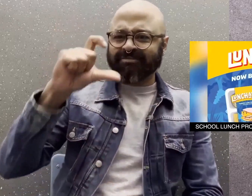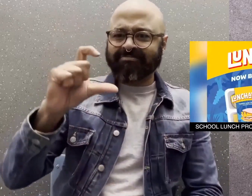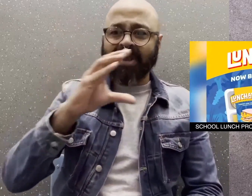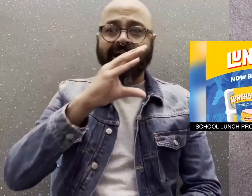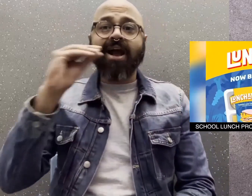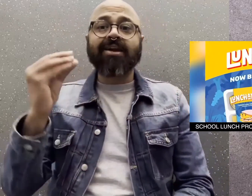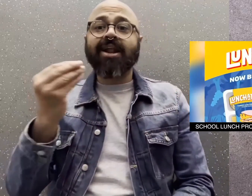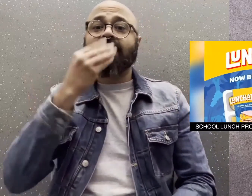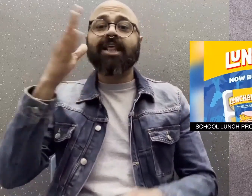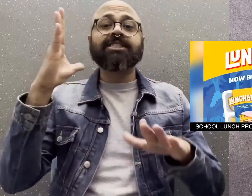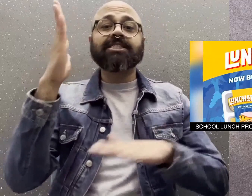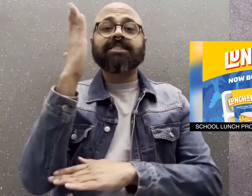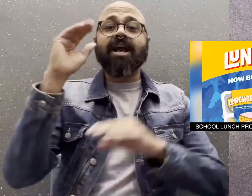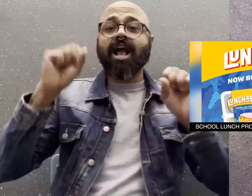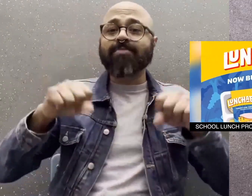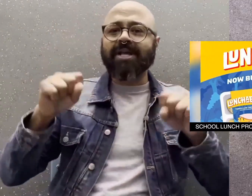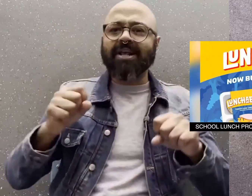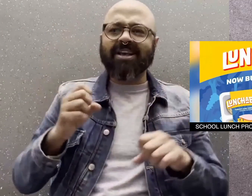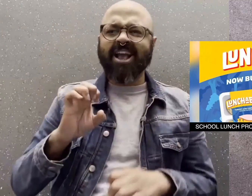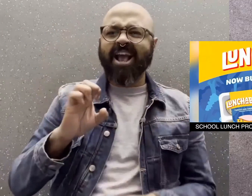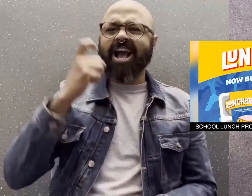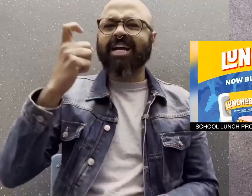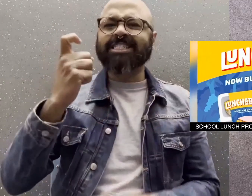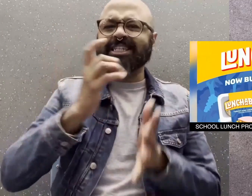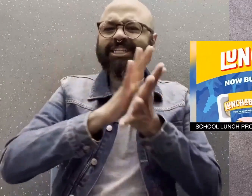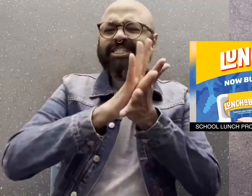and Lunchables extra cheesy pizza